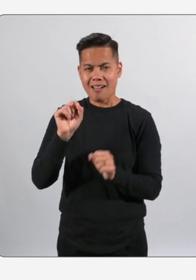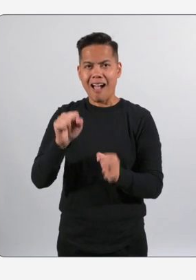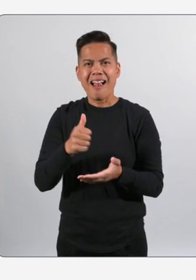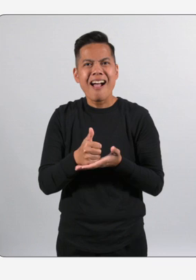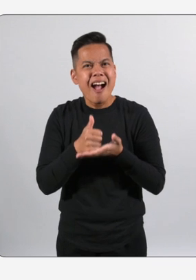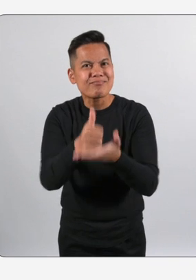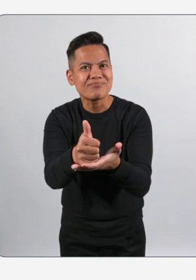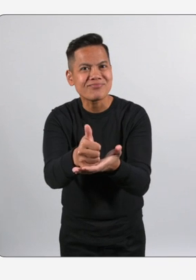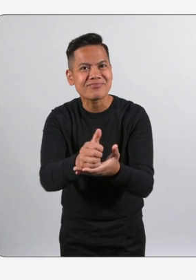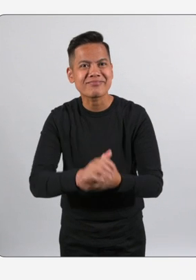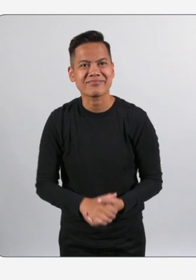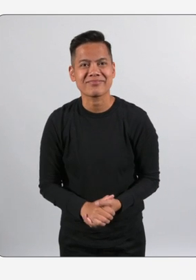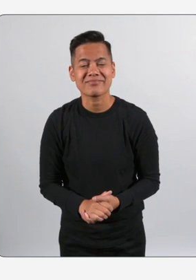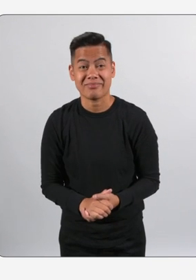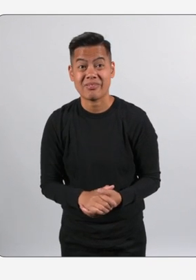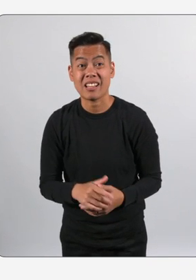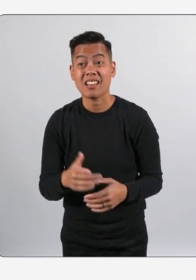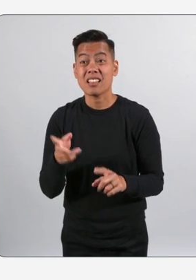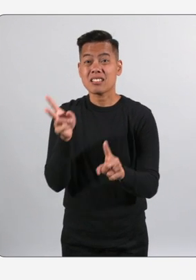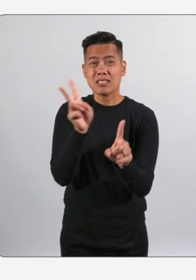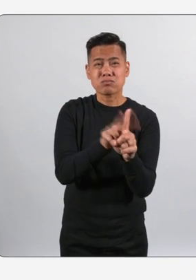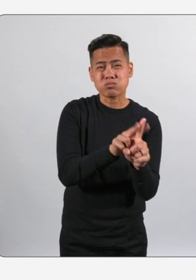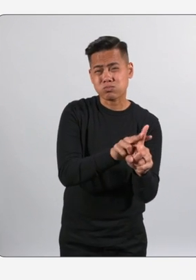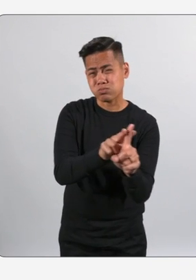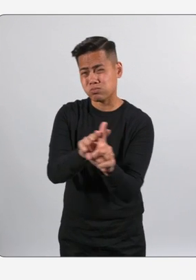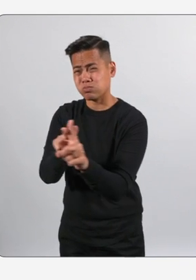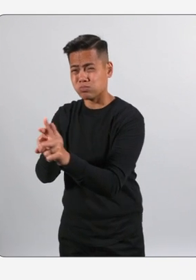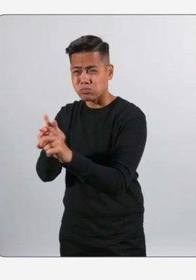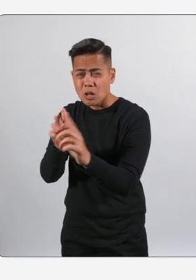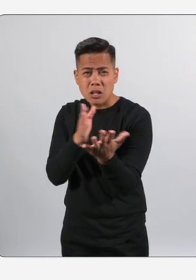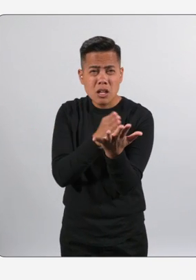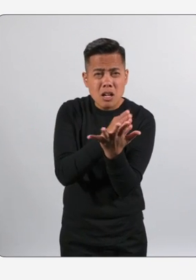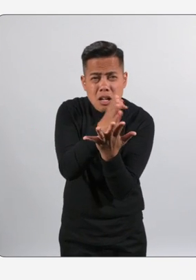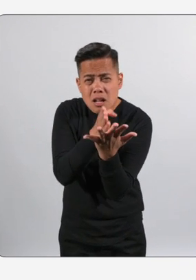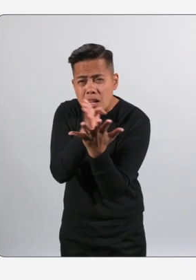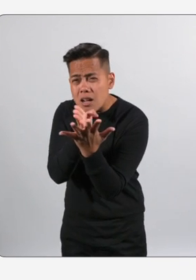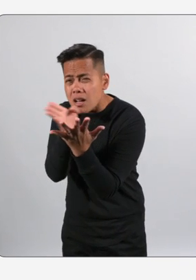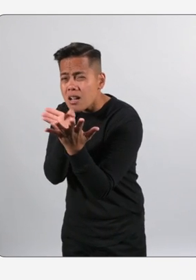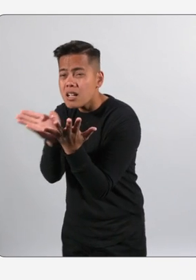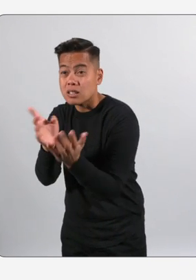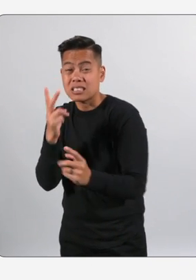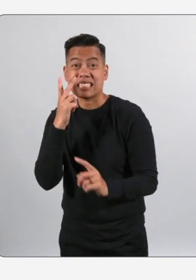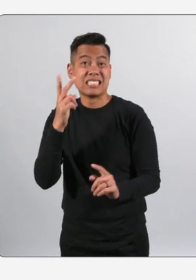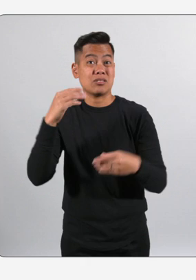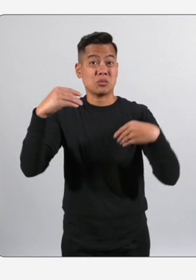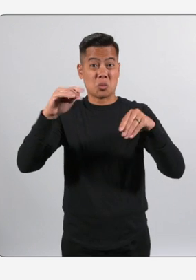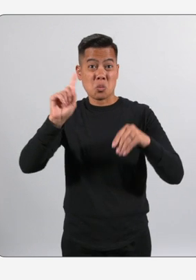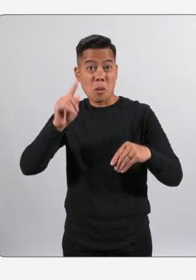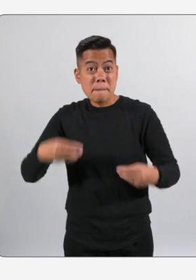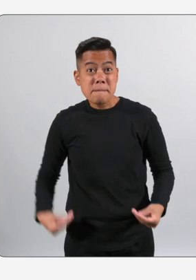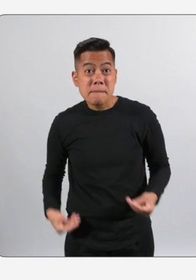Apply this thinking across your marketing channels, and you can always see where your next dollar should go to best achieve